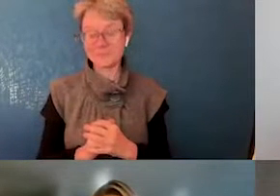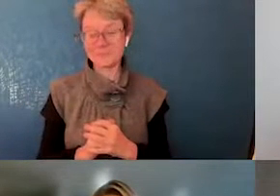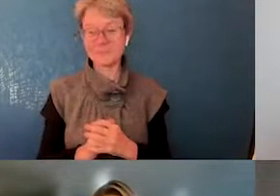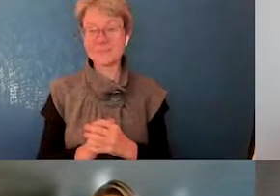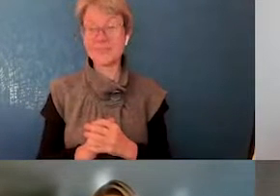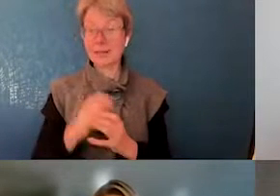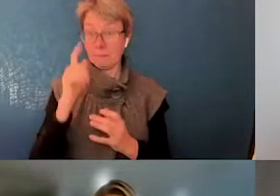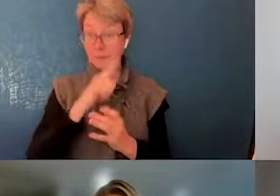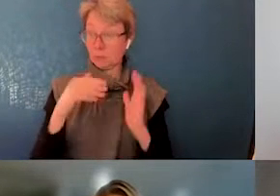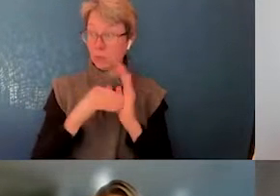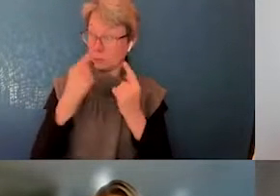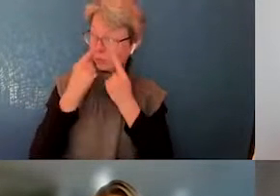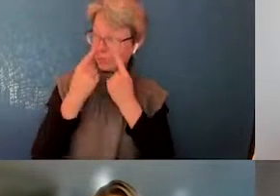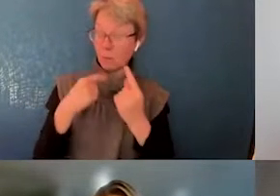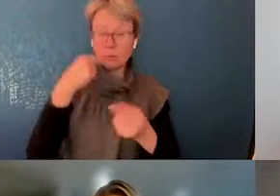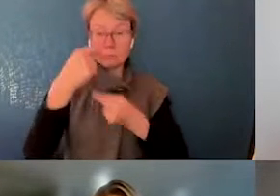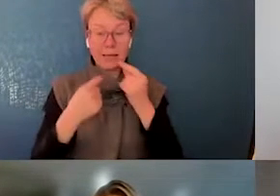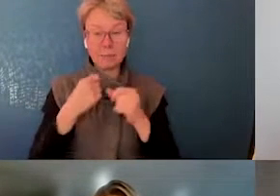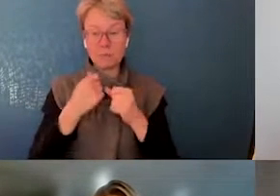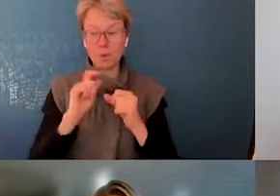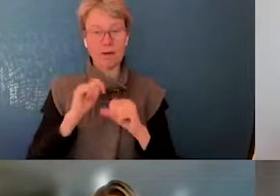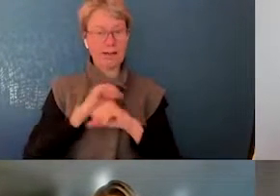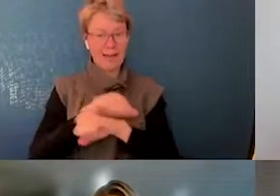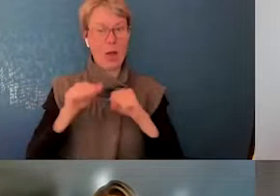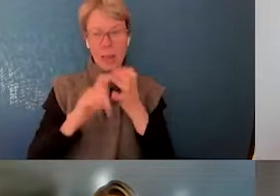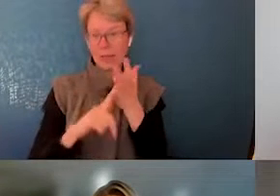to tell you a little bit more about about what we do if you don't know and if you have any questions